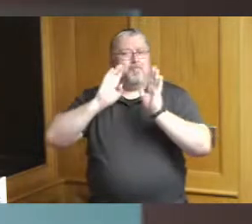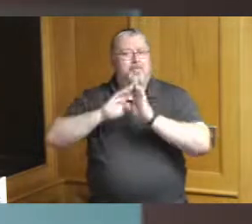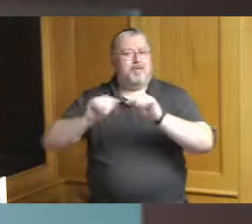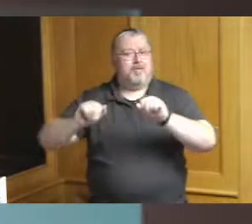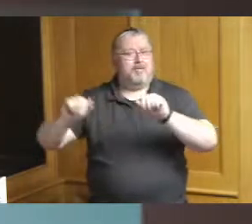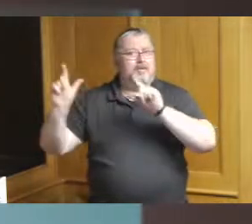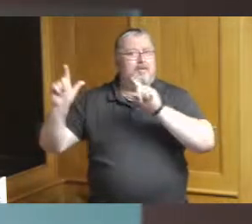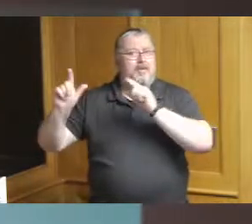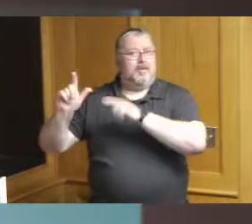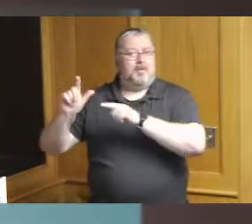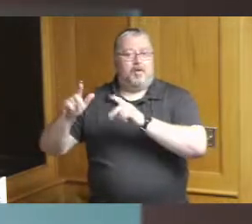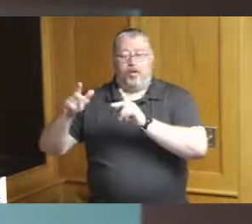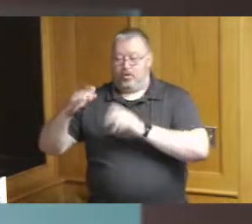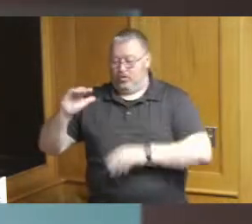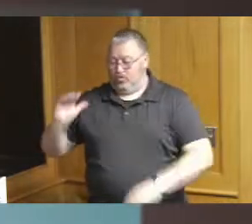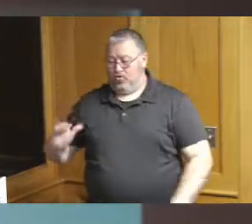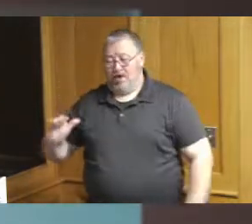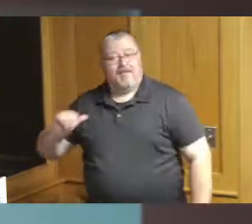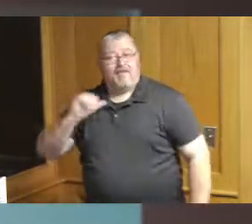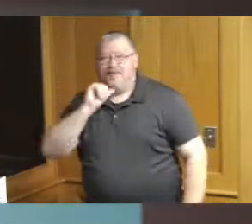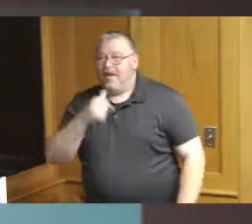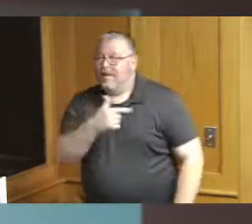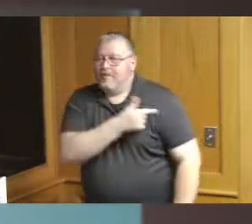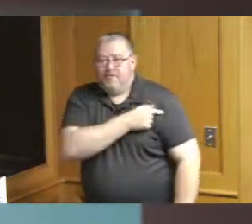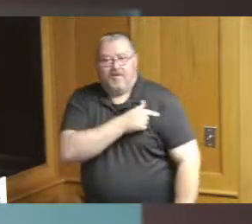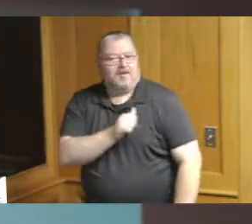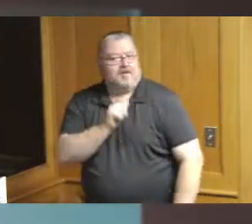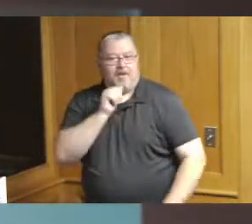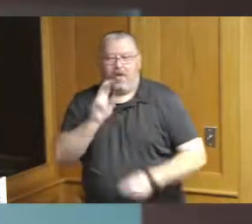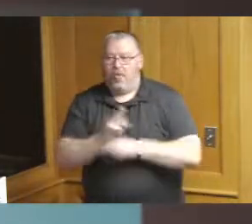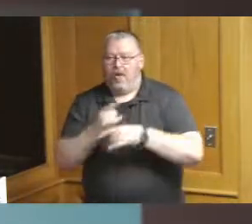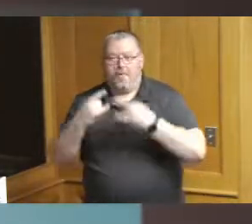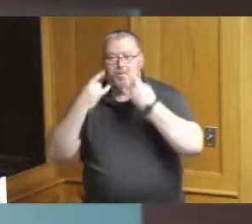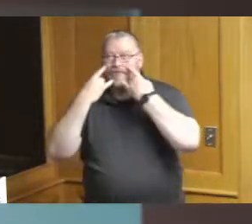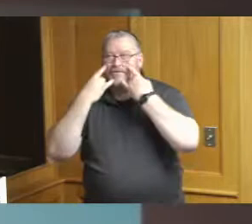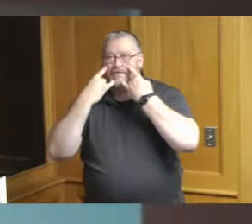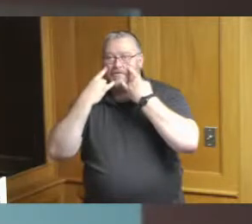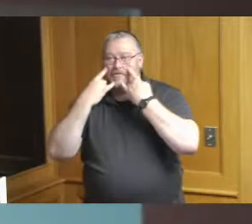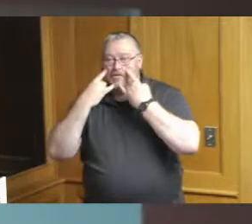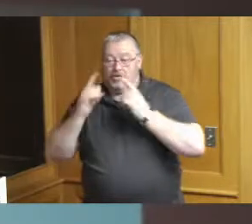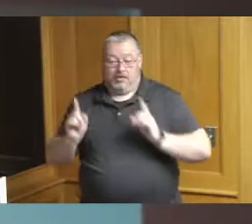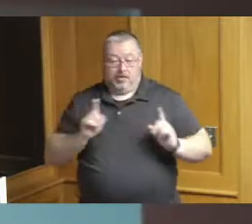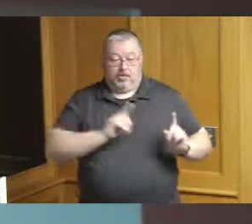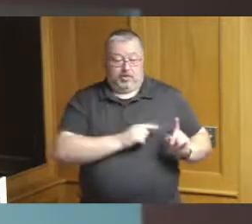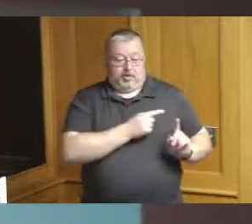is an unvaccinated child not wearing a mask next to a positive case of Covid-19